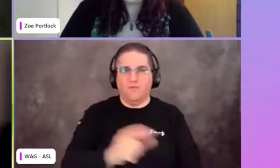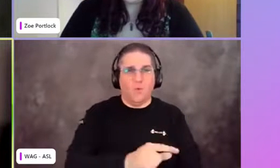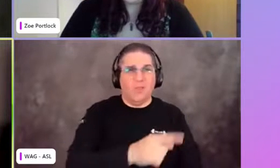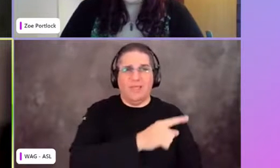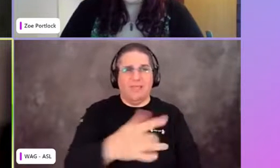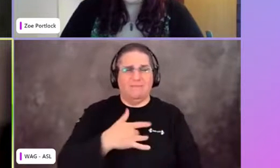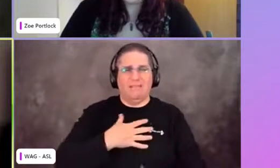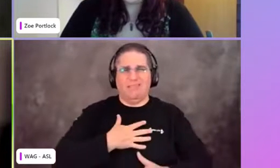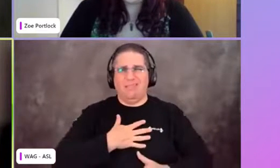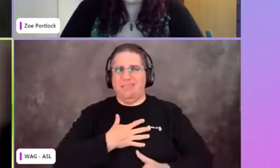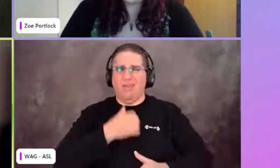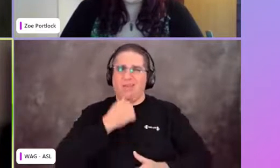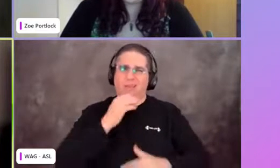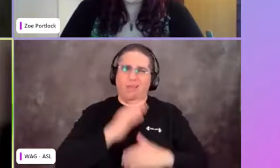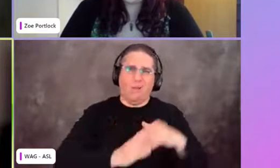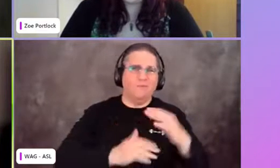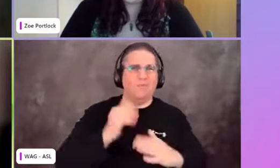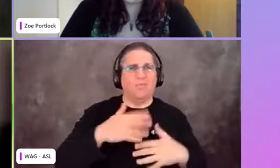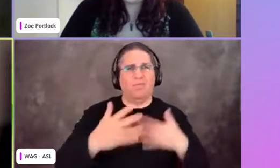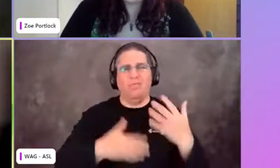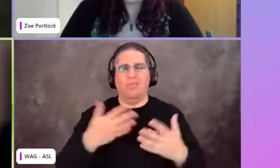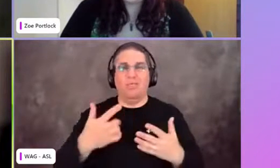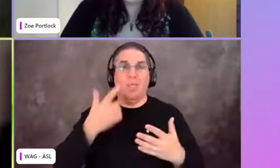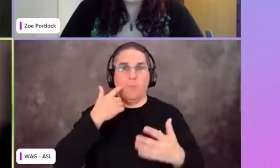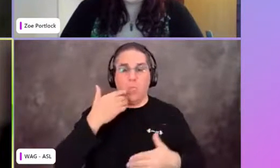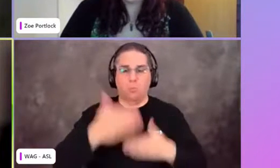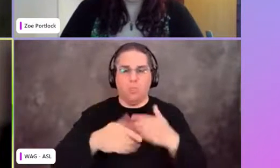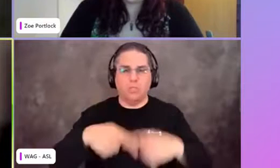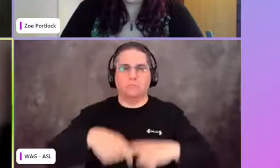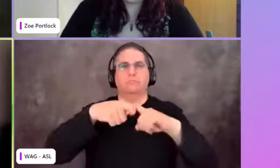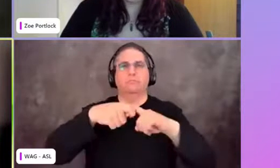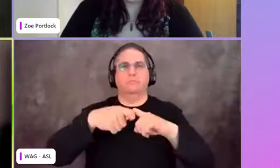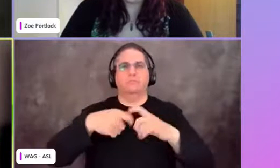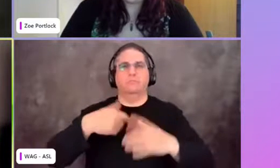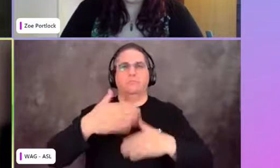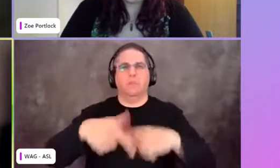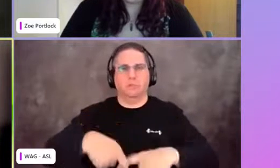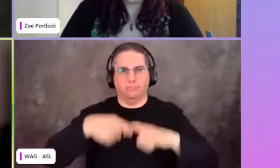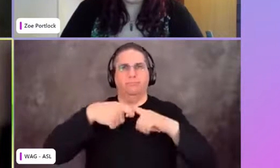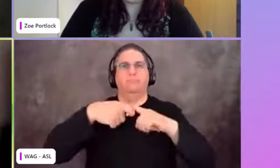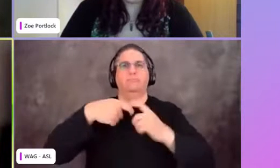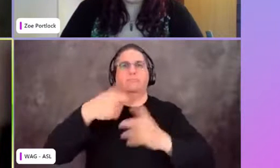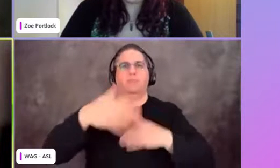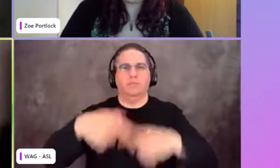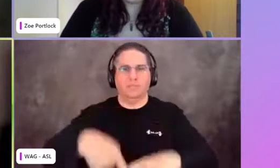in this audit remediation stage and it's very costly for an organization, and